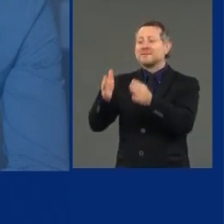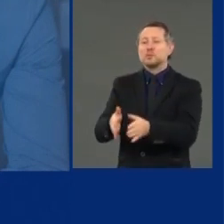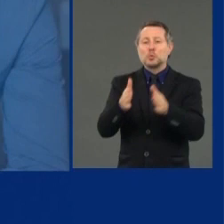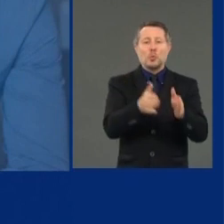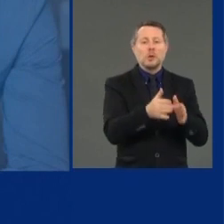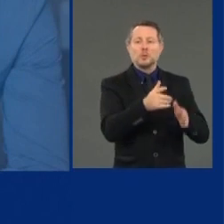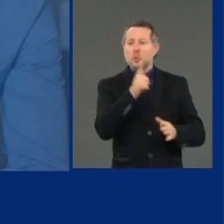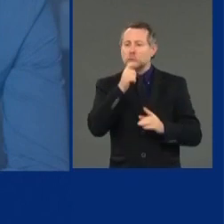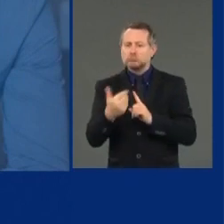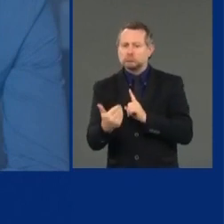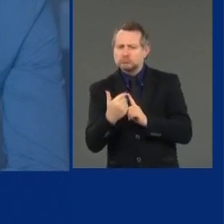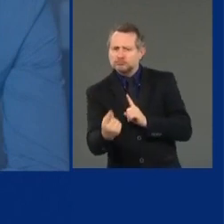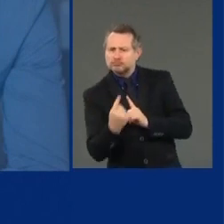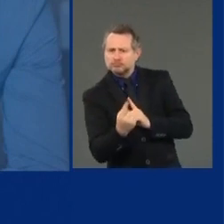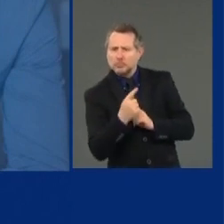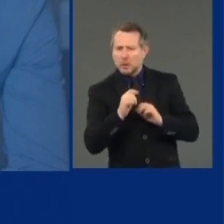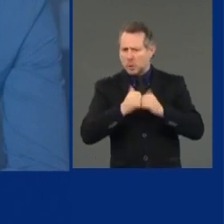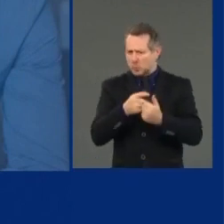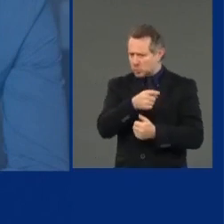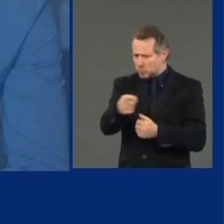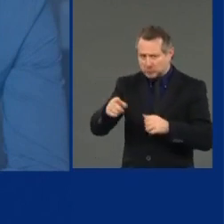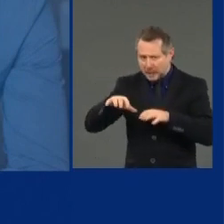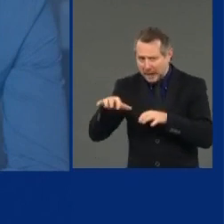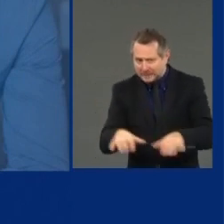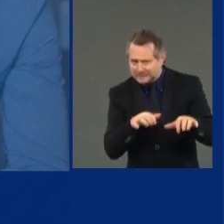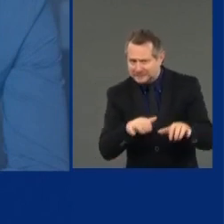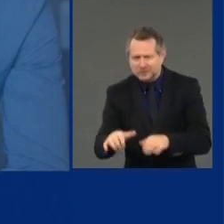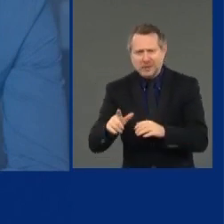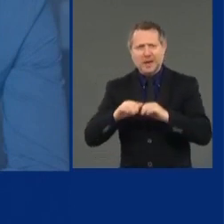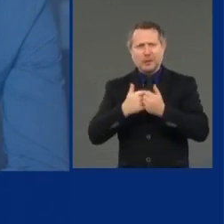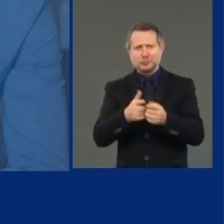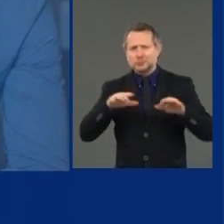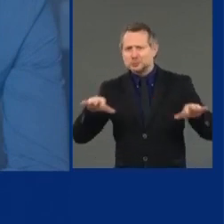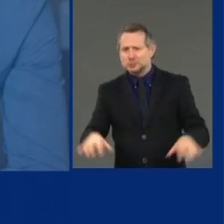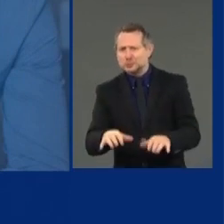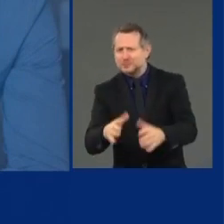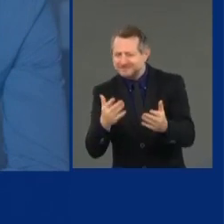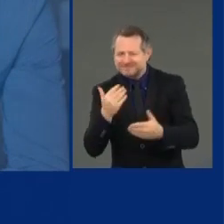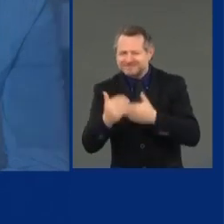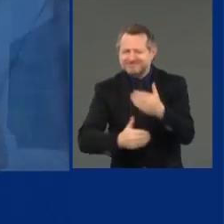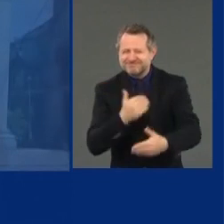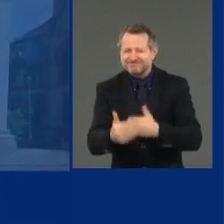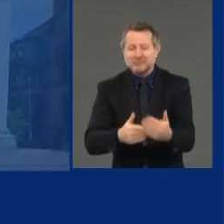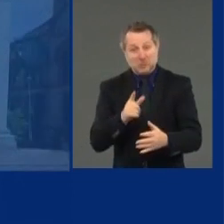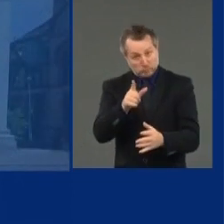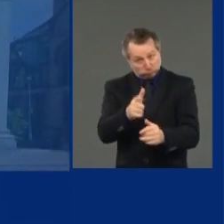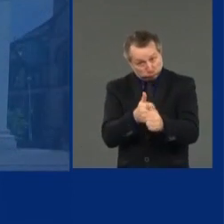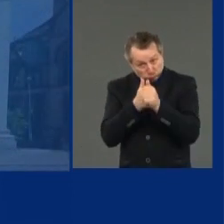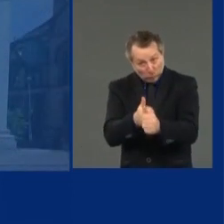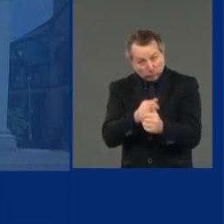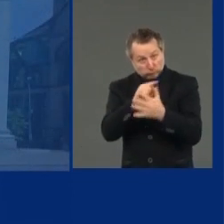AND PROBABLY MOST IMPORTANTLY AS